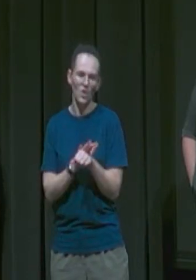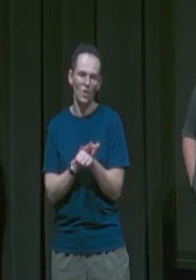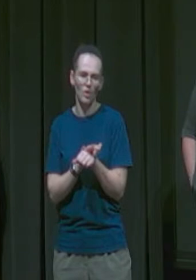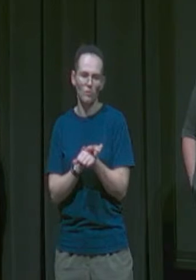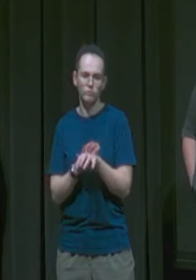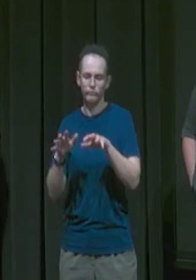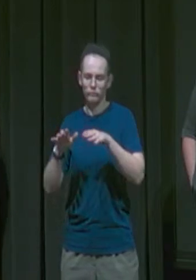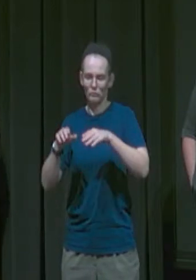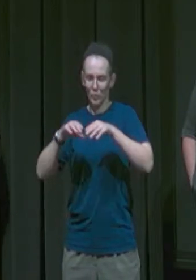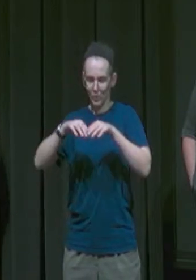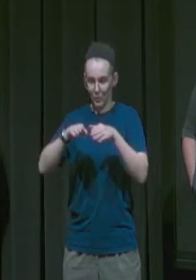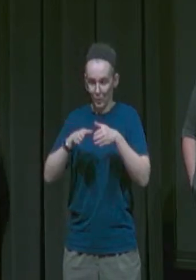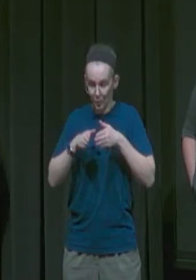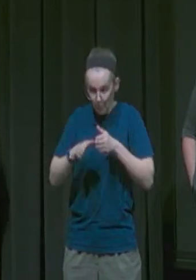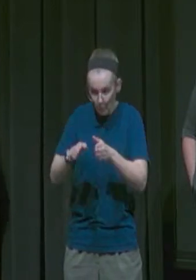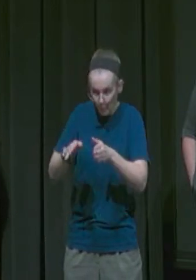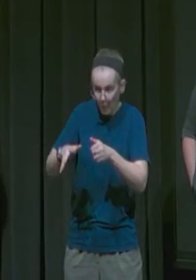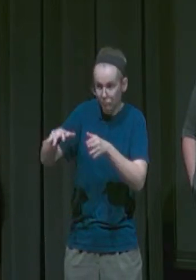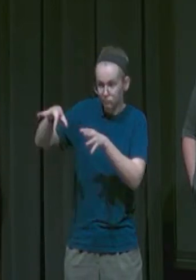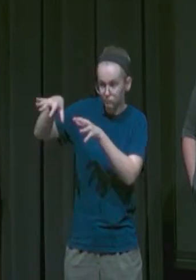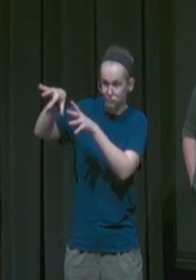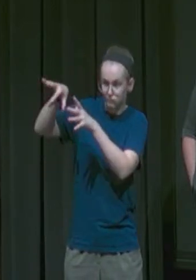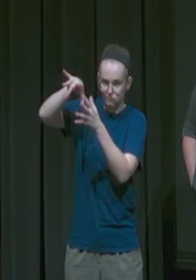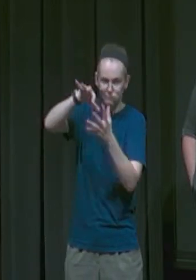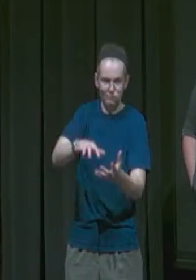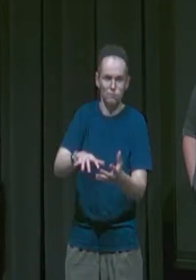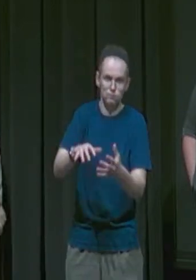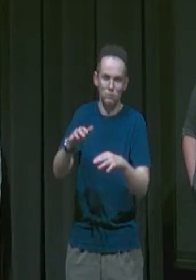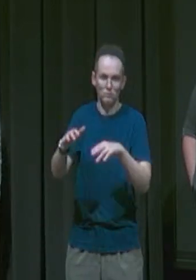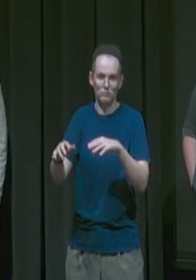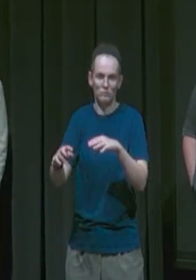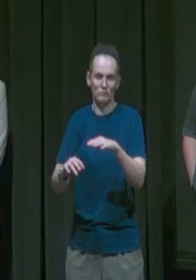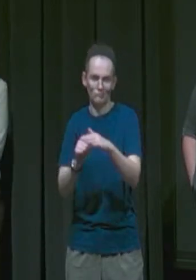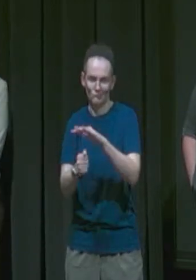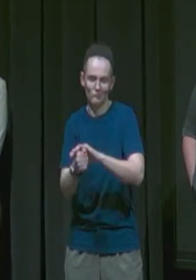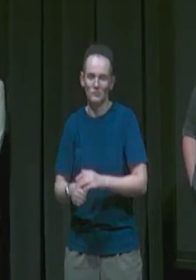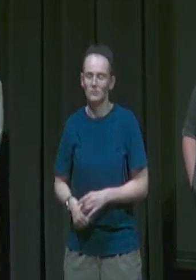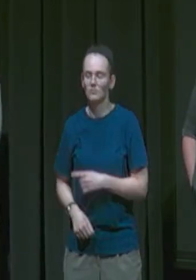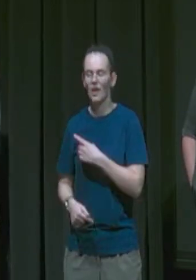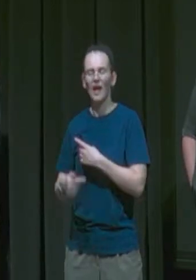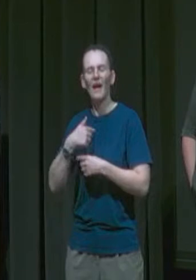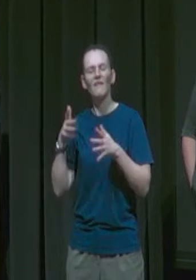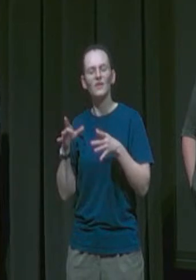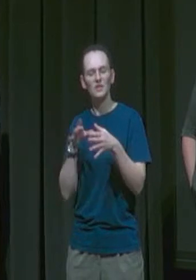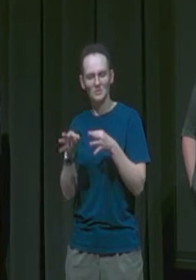under tons and tons of Rock well I mentioned that we were going to take a hard look at our Trails